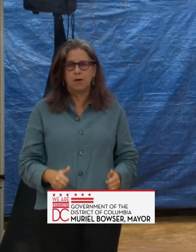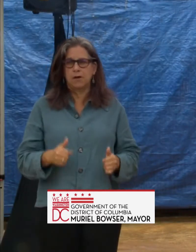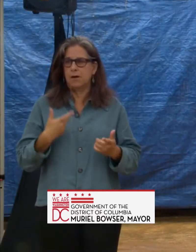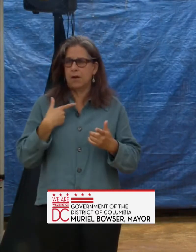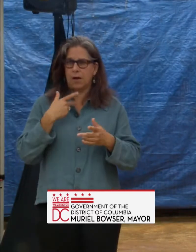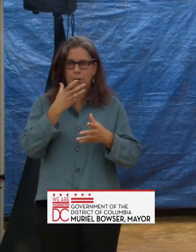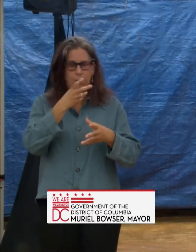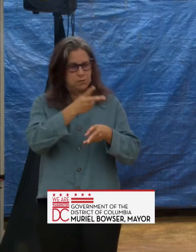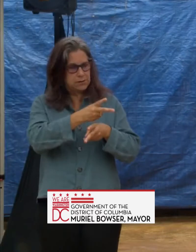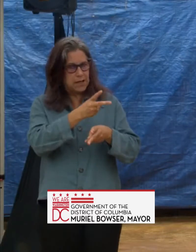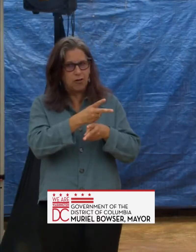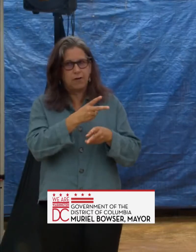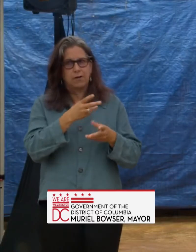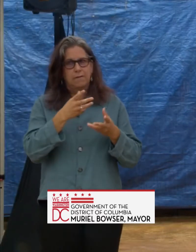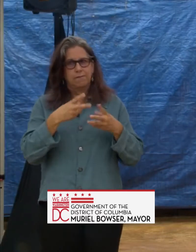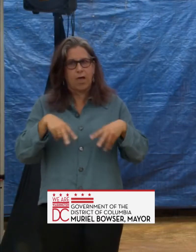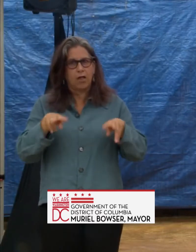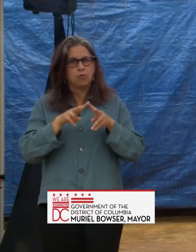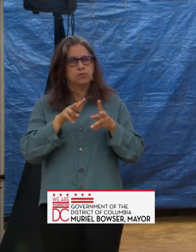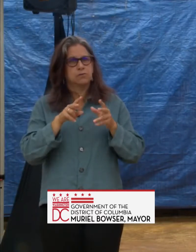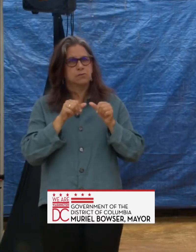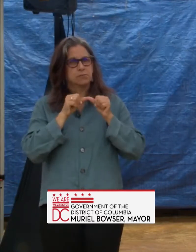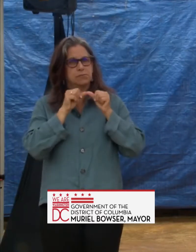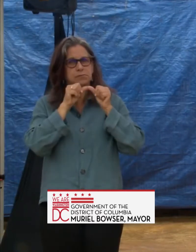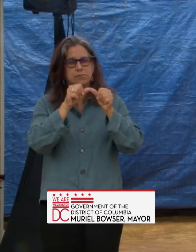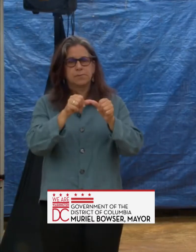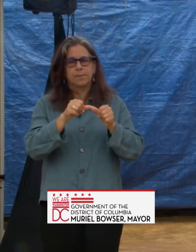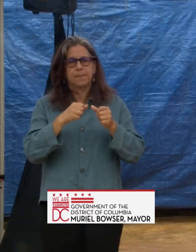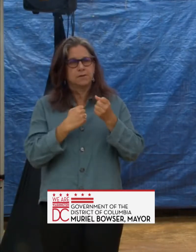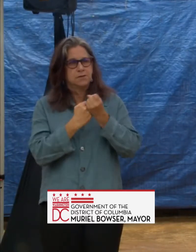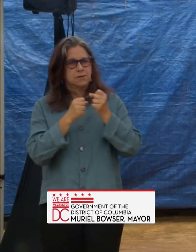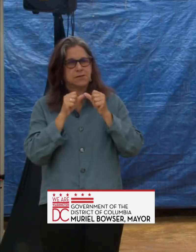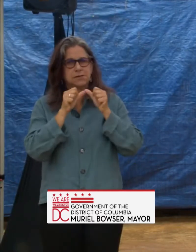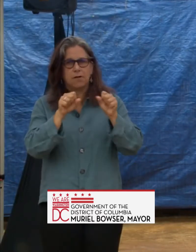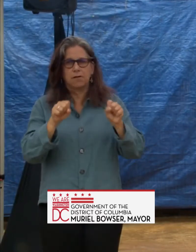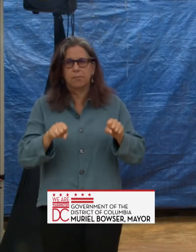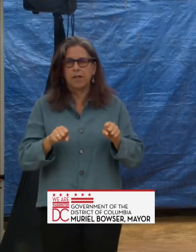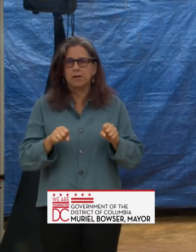OUR RESIDENTS AND OUR CHILDREN AND SETS UP AN ENVIRONMENT FROM WHICH THEY CAN THRIVE.